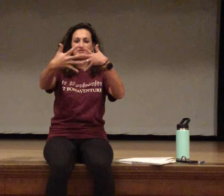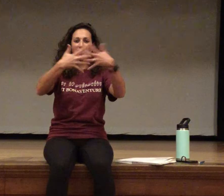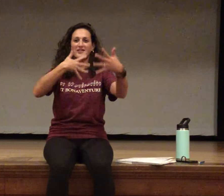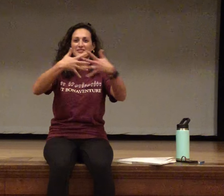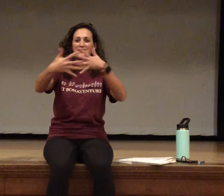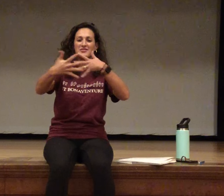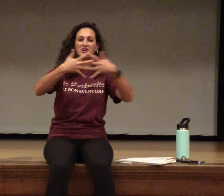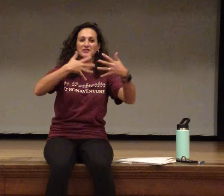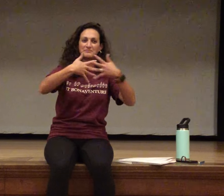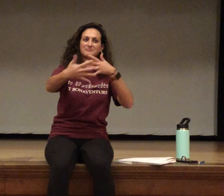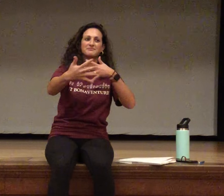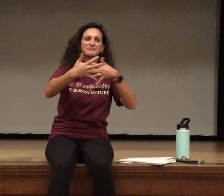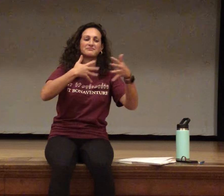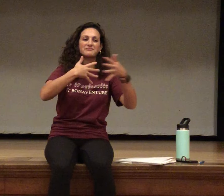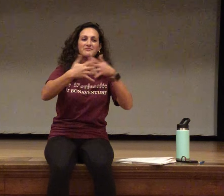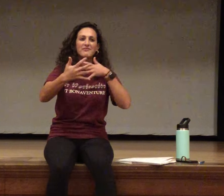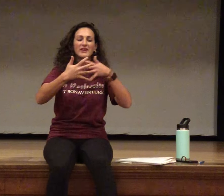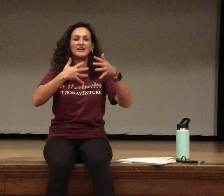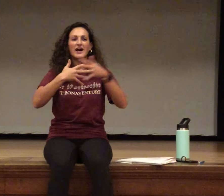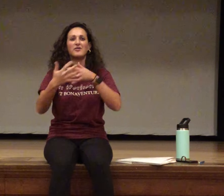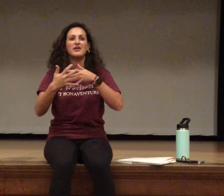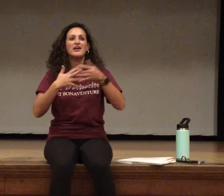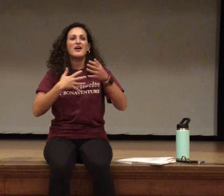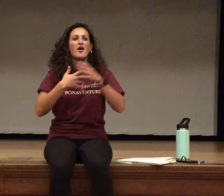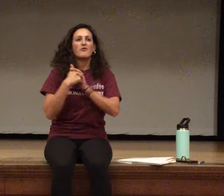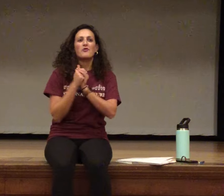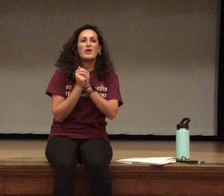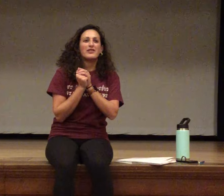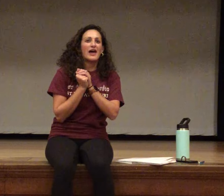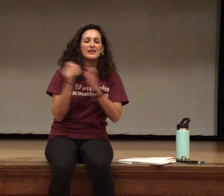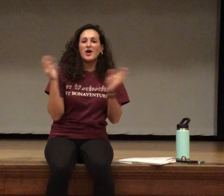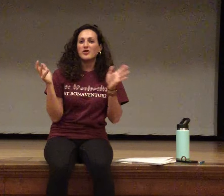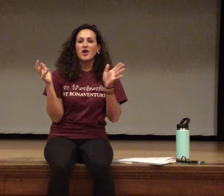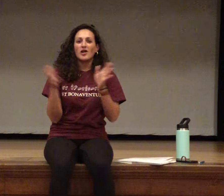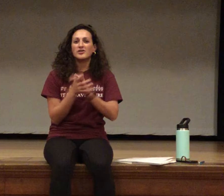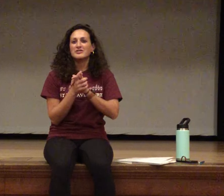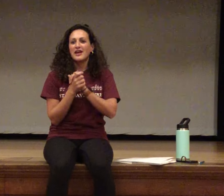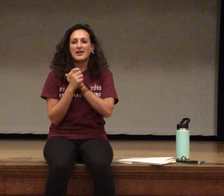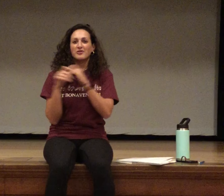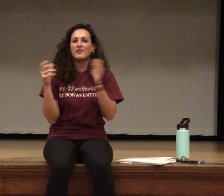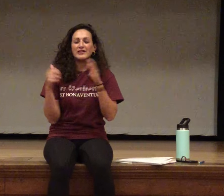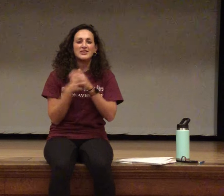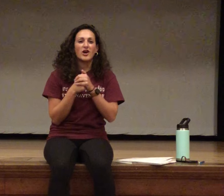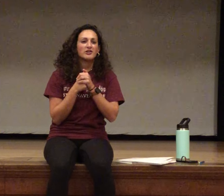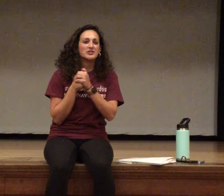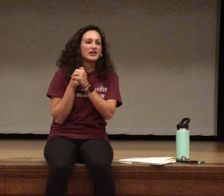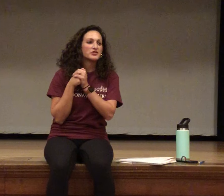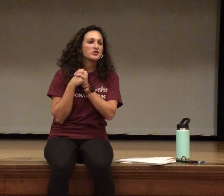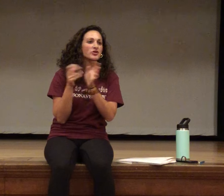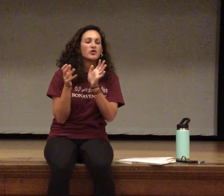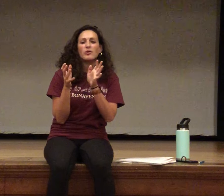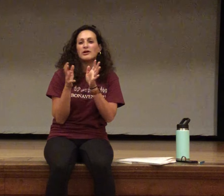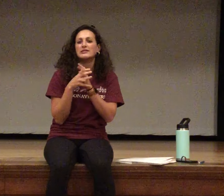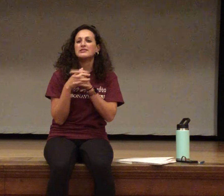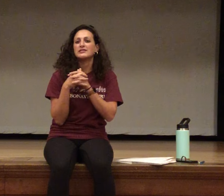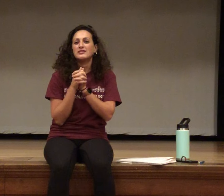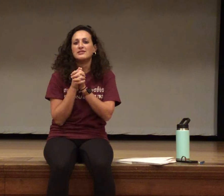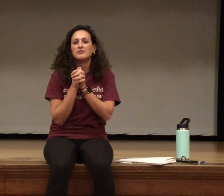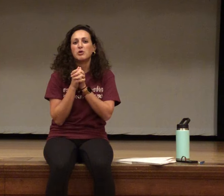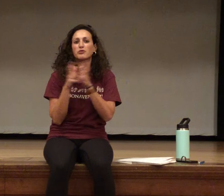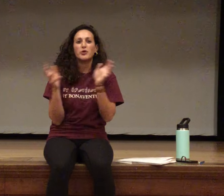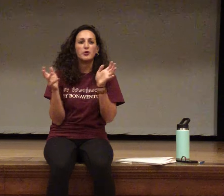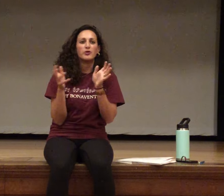gray good now with any other colors any other fancy colors like turquoise maroon